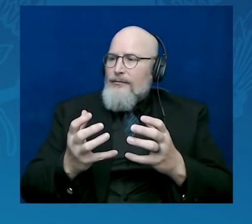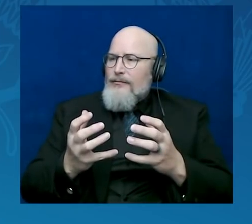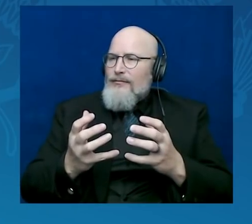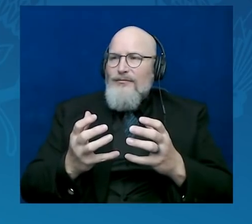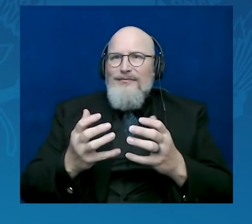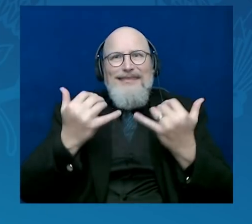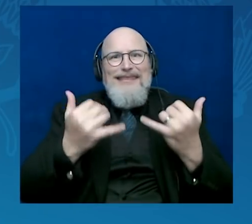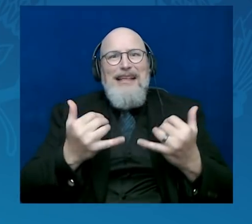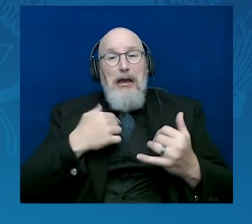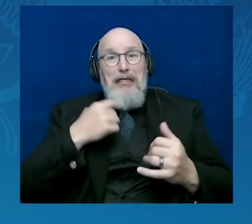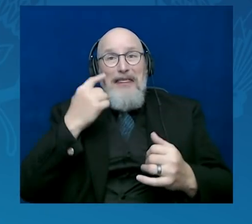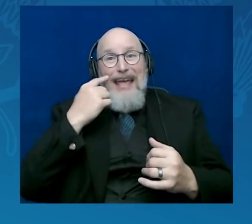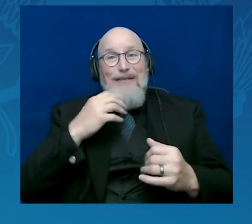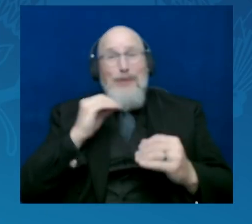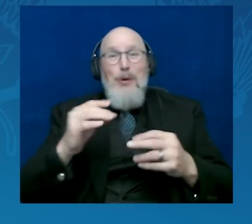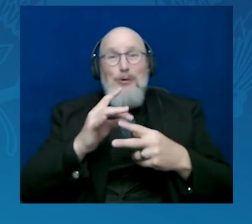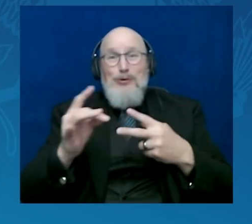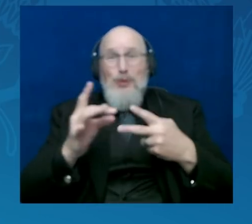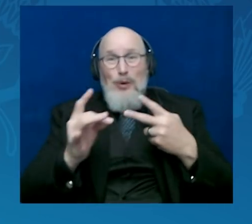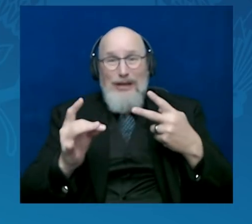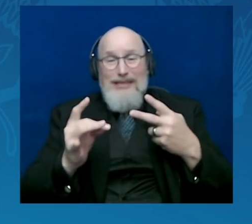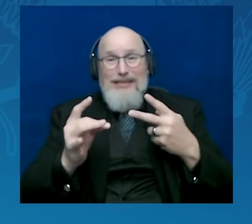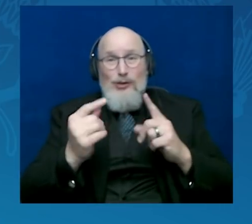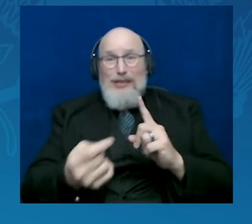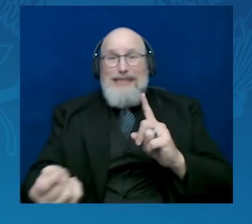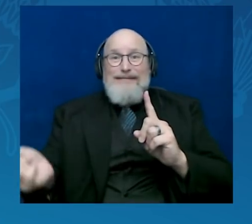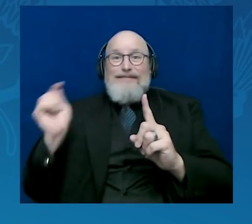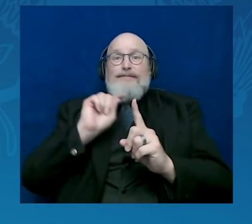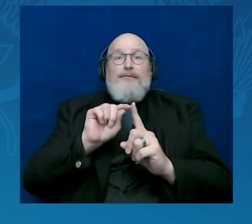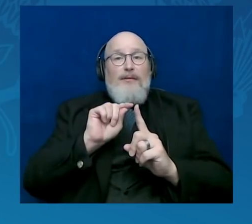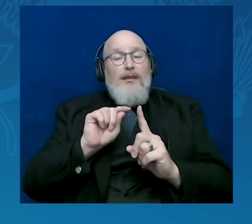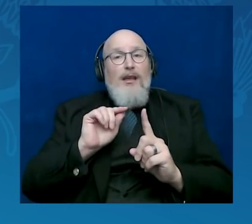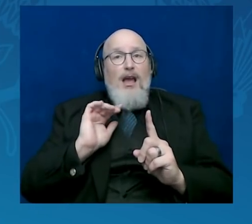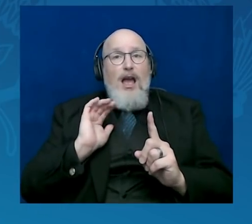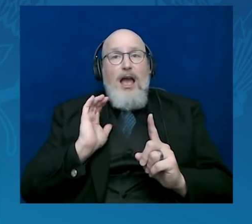but to return to our overriding theme this weekend,